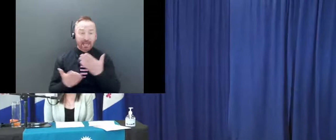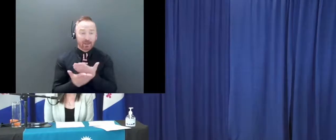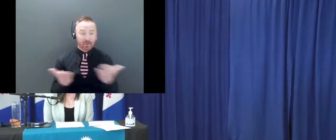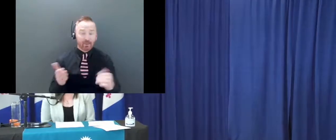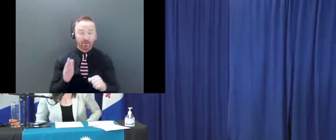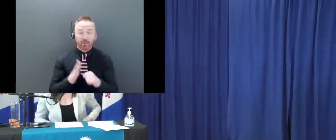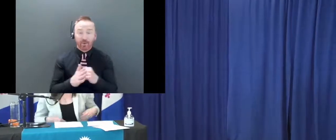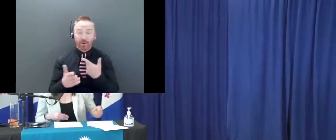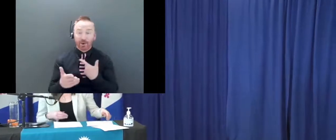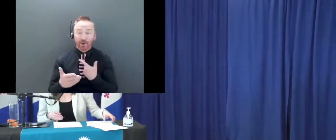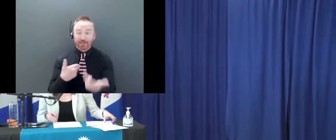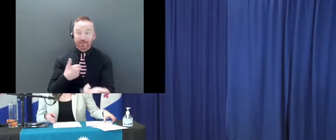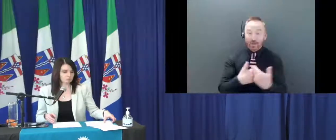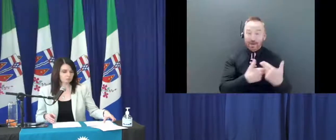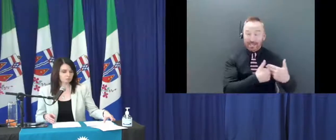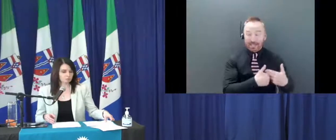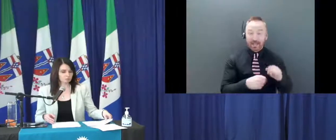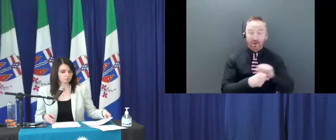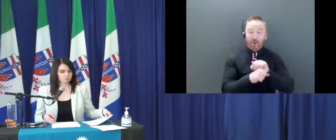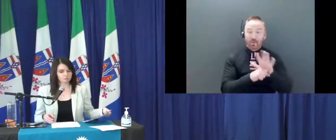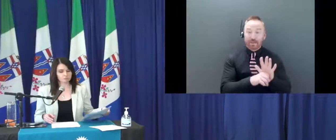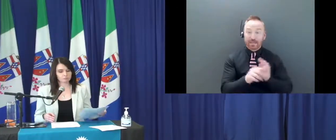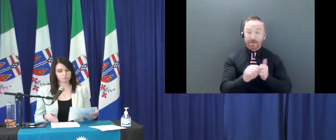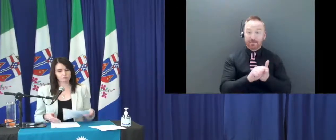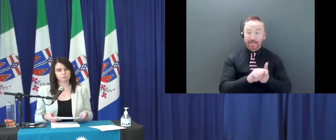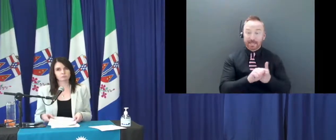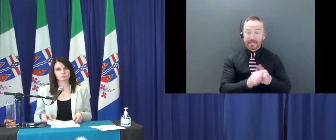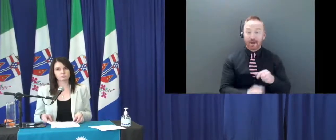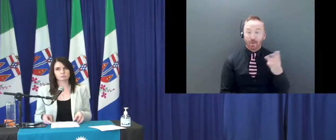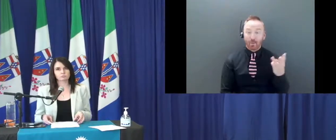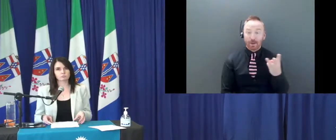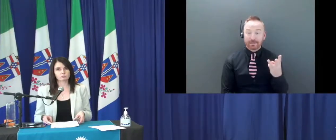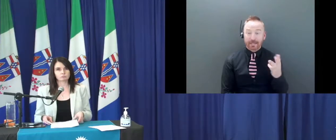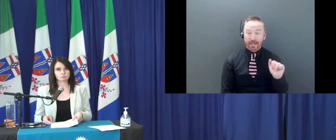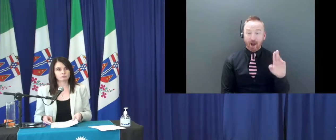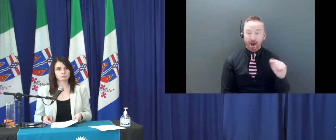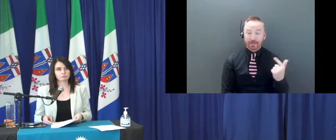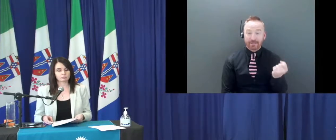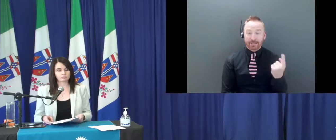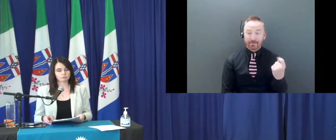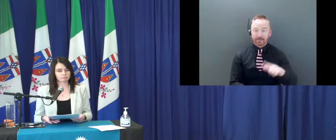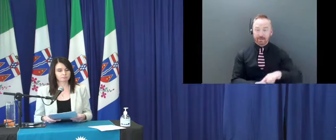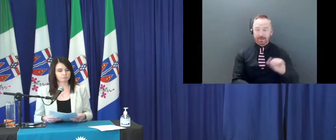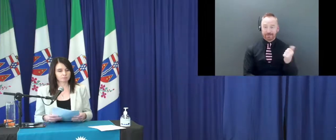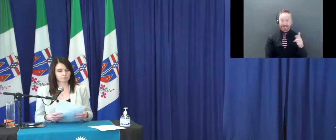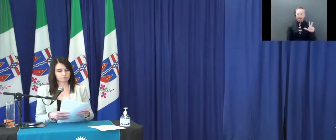their attendance today. The next COVID-19 update will take place on Wednesday, August 11th, at 10:30 a.m.